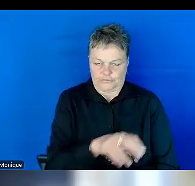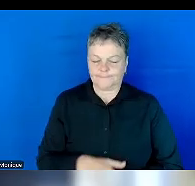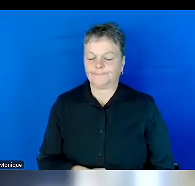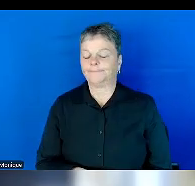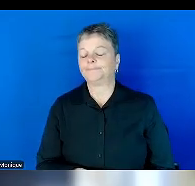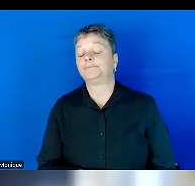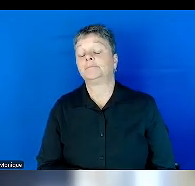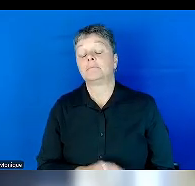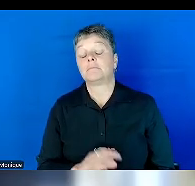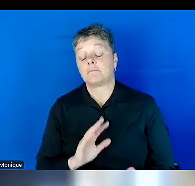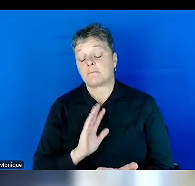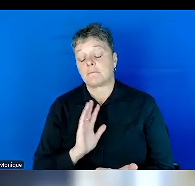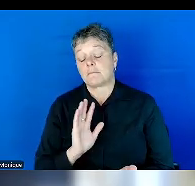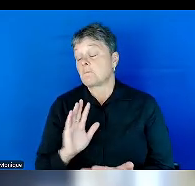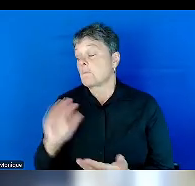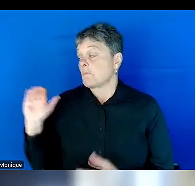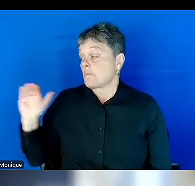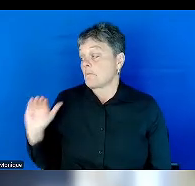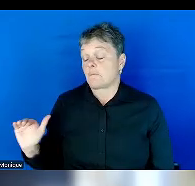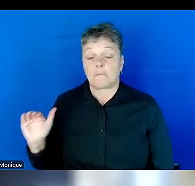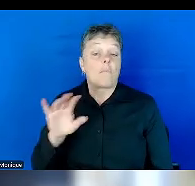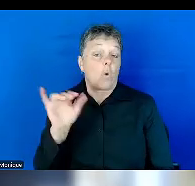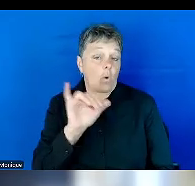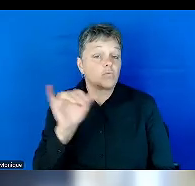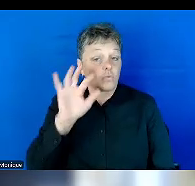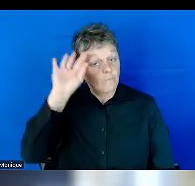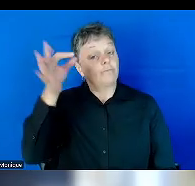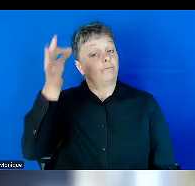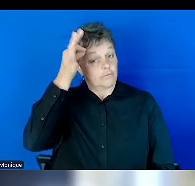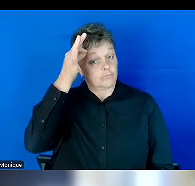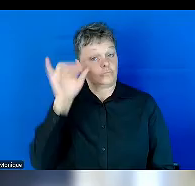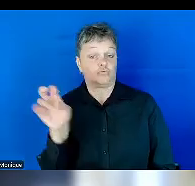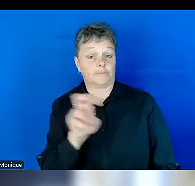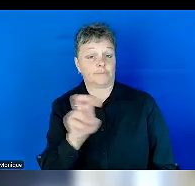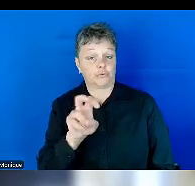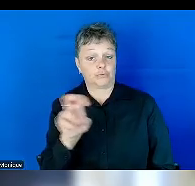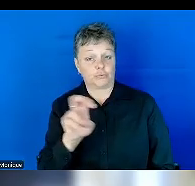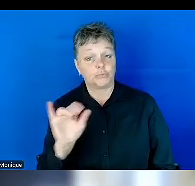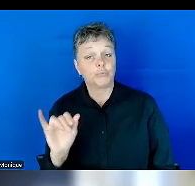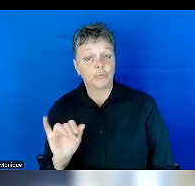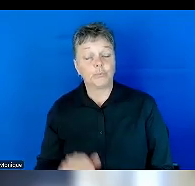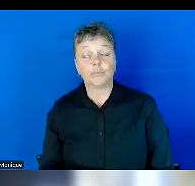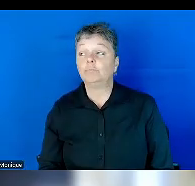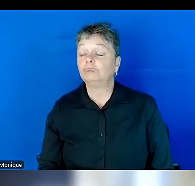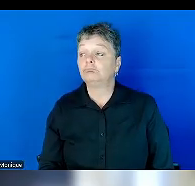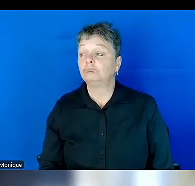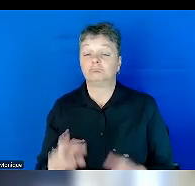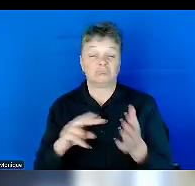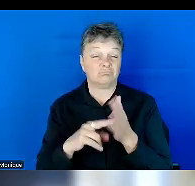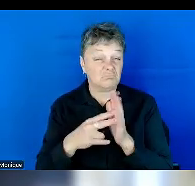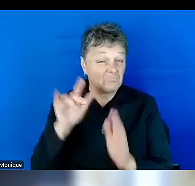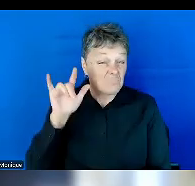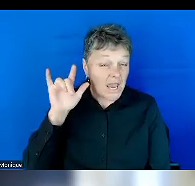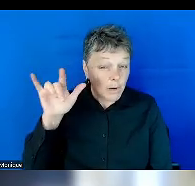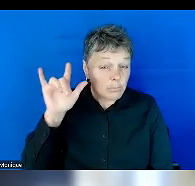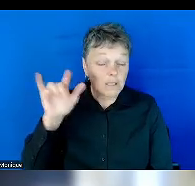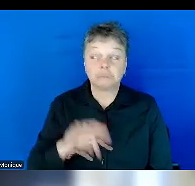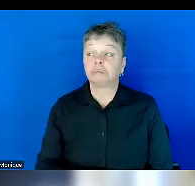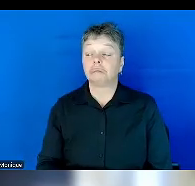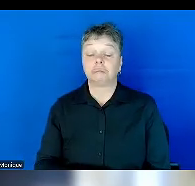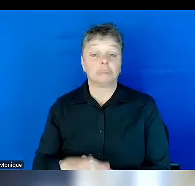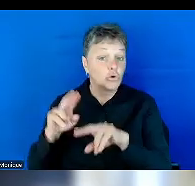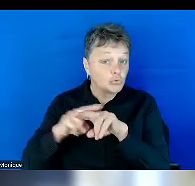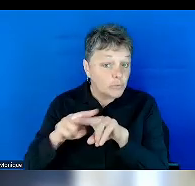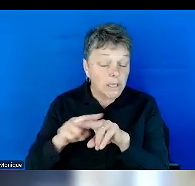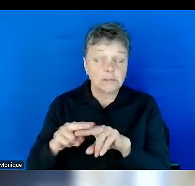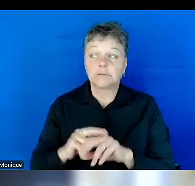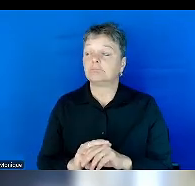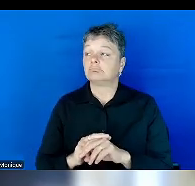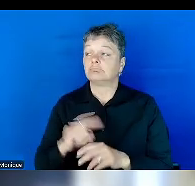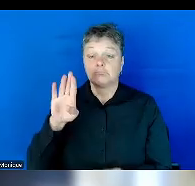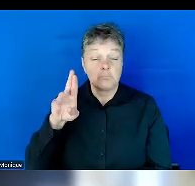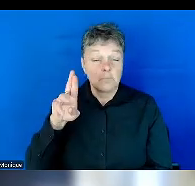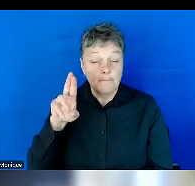uh give advice on federal transportation which is could be airplanes, trains, buses that cross that